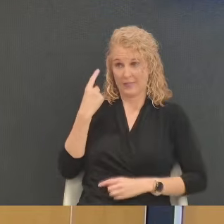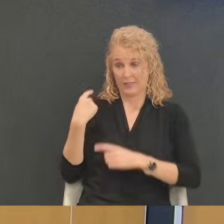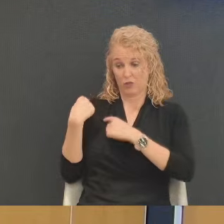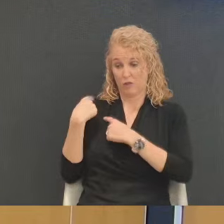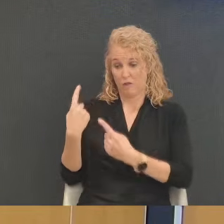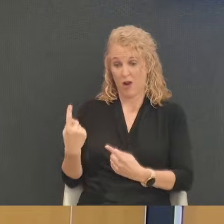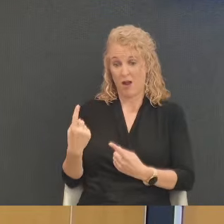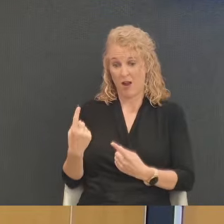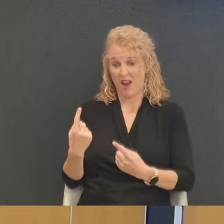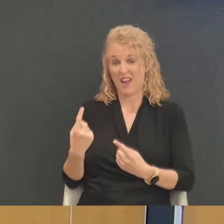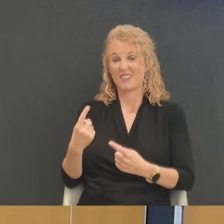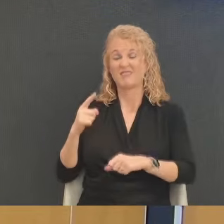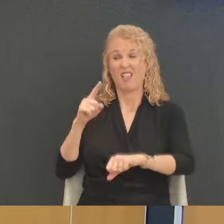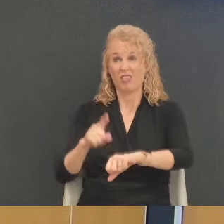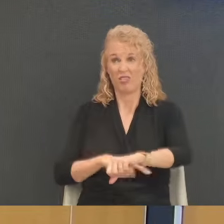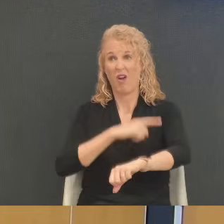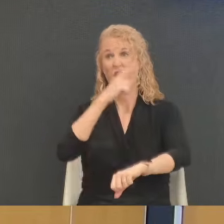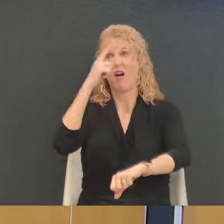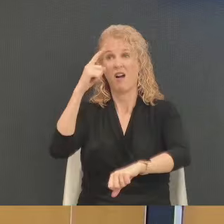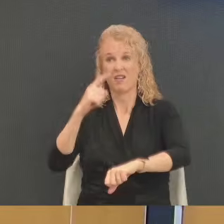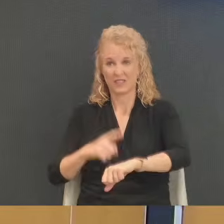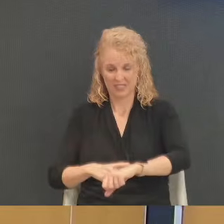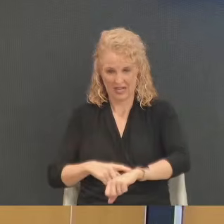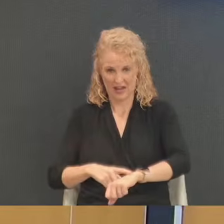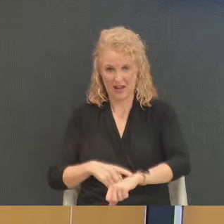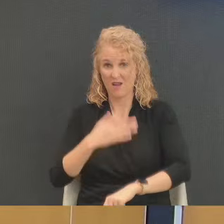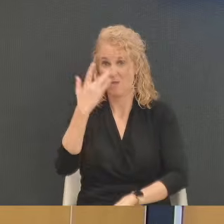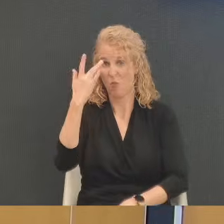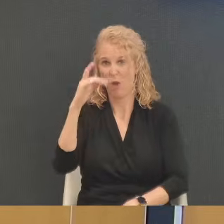does take a while to get these ramped up. The first the first and they're going to be done on